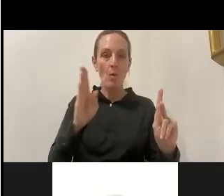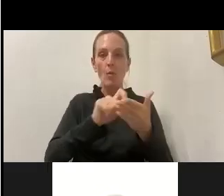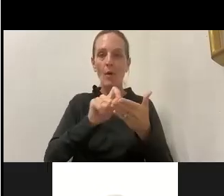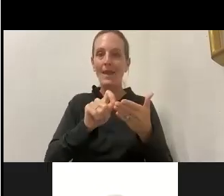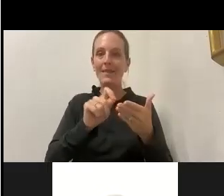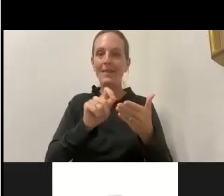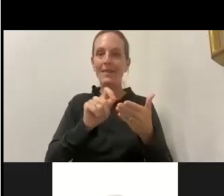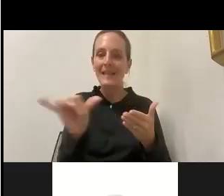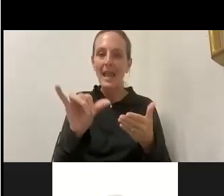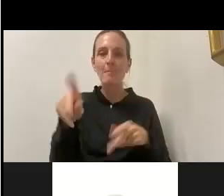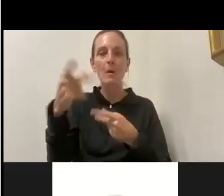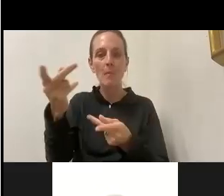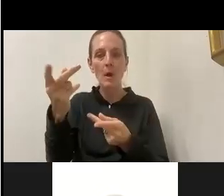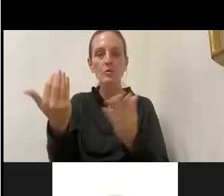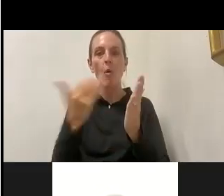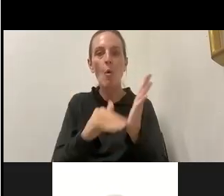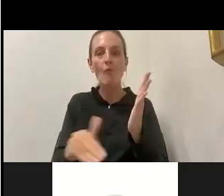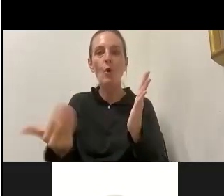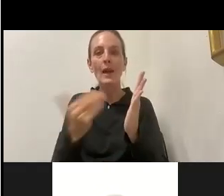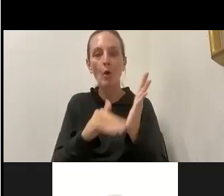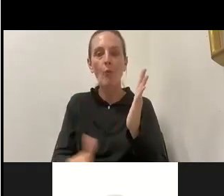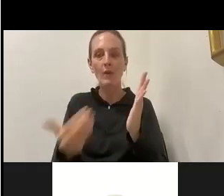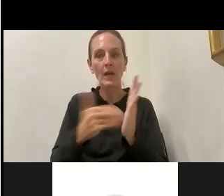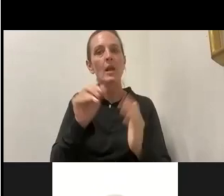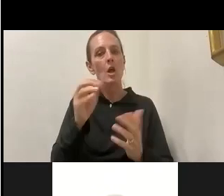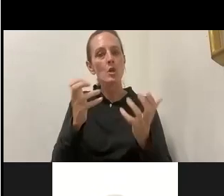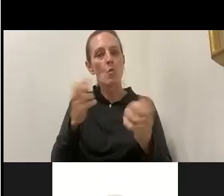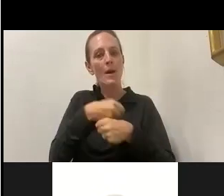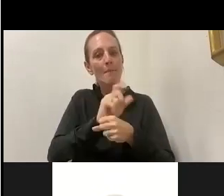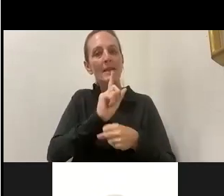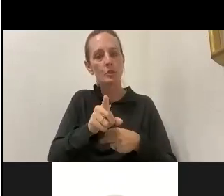this is your community's story, your community’s language, and that your community’s priorities